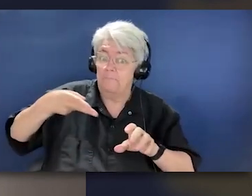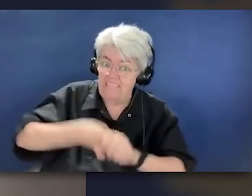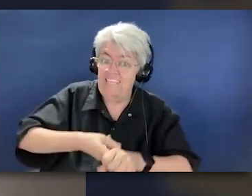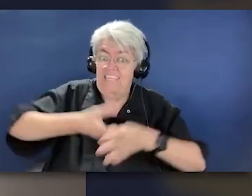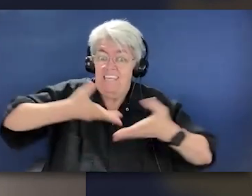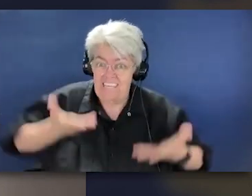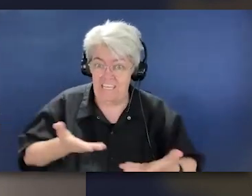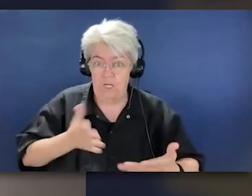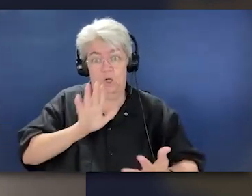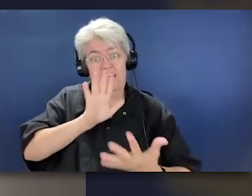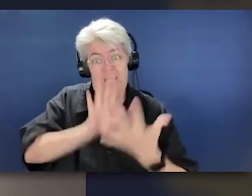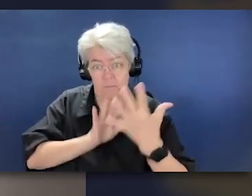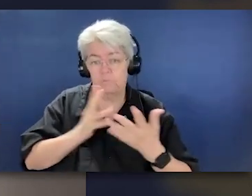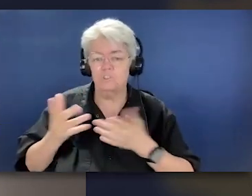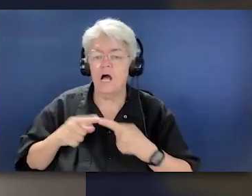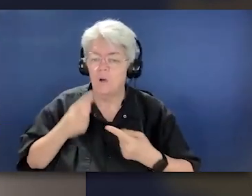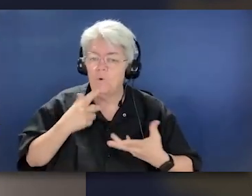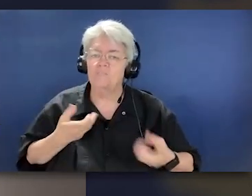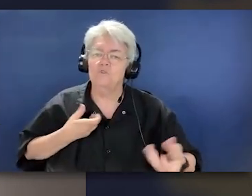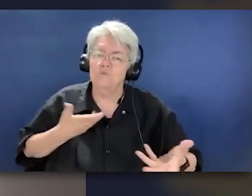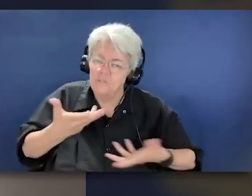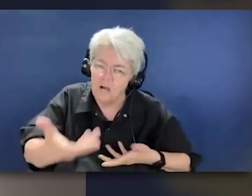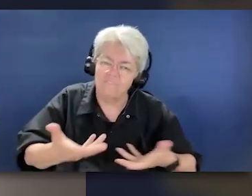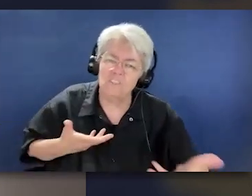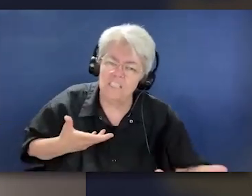I wanted us to be able to have a conversation and sort of see where folks are at.